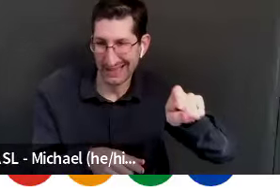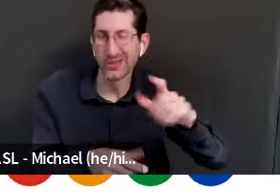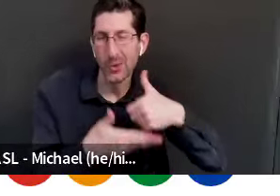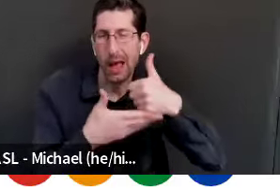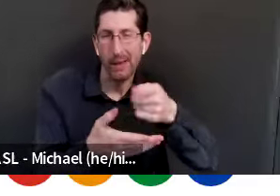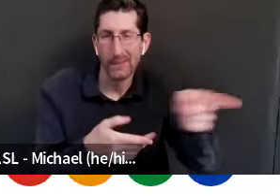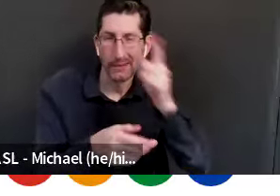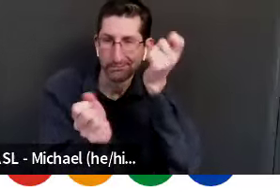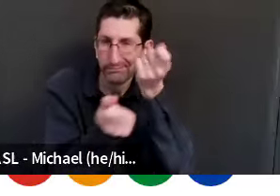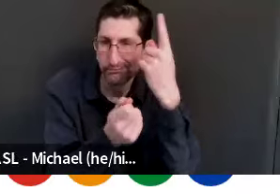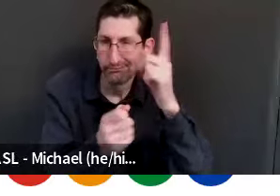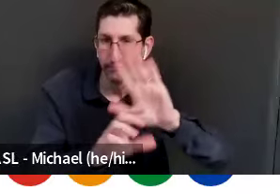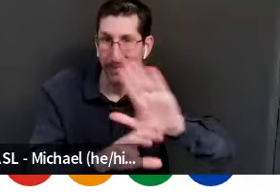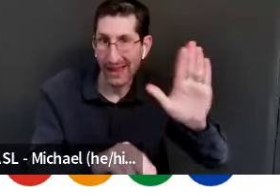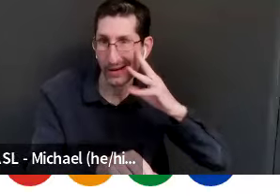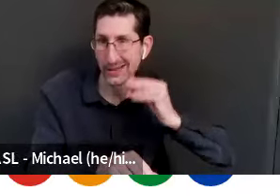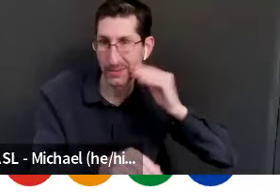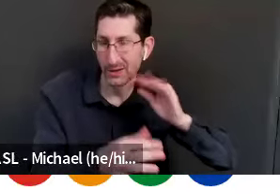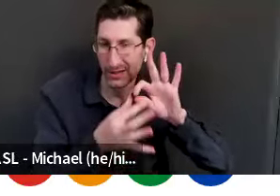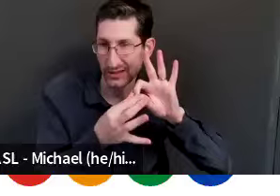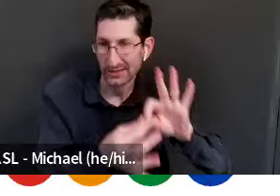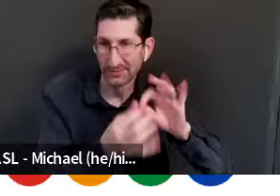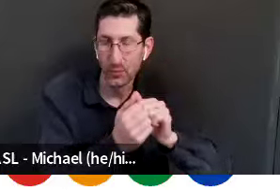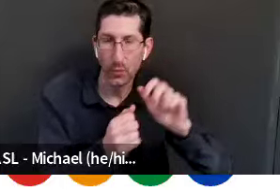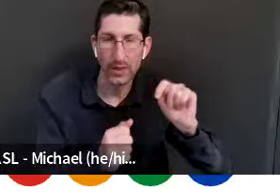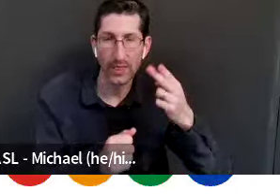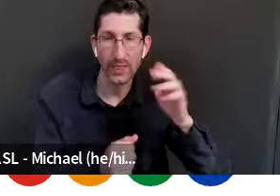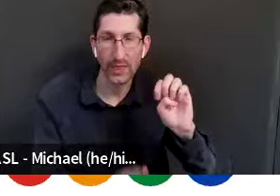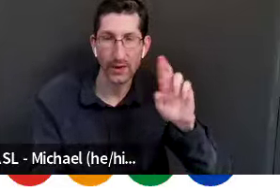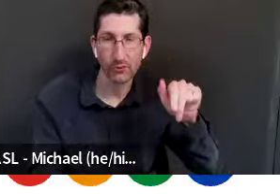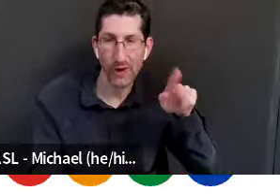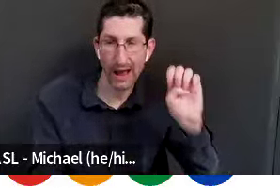RIDE EXPERIENCE WILL NOT LIKE. WE ARE LOOKING TO TALK ABOUT